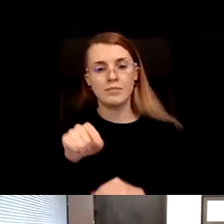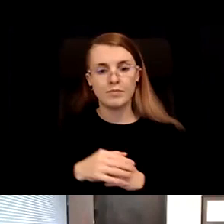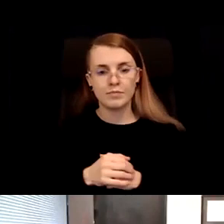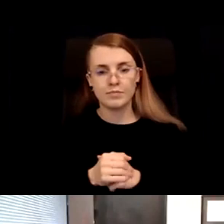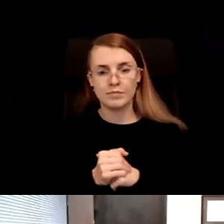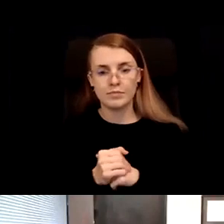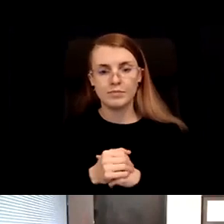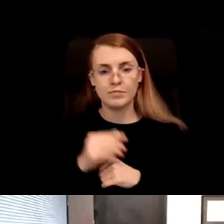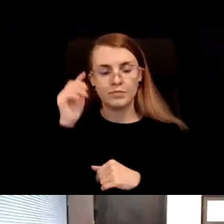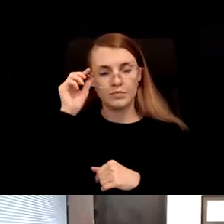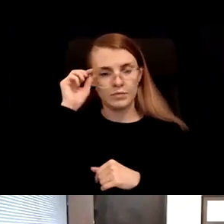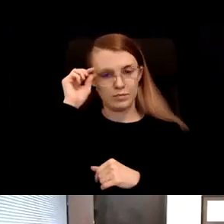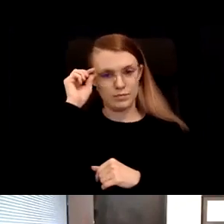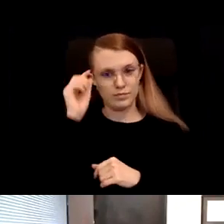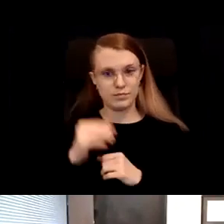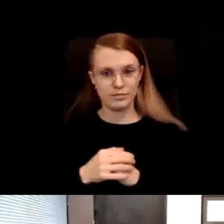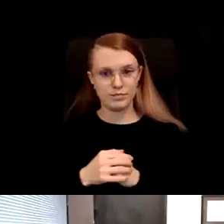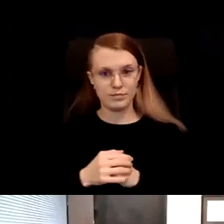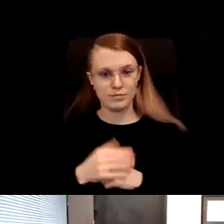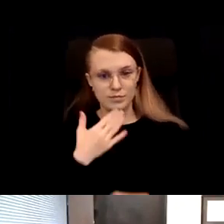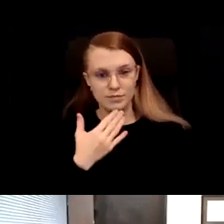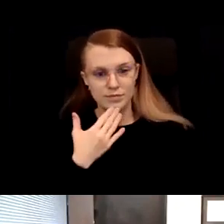Thank you Jay.